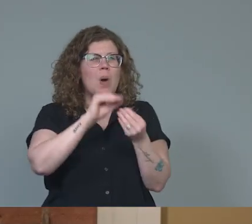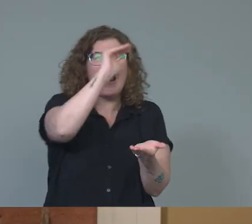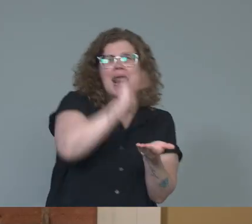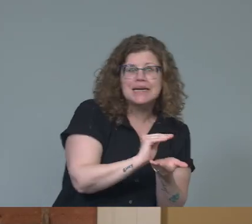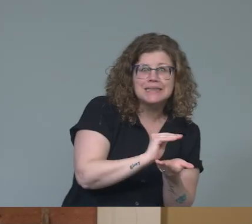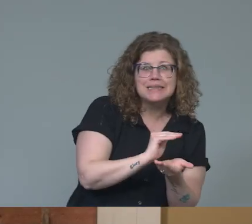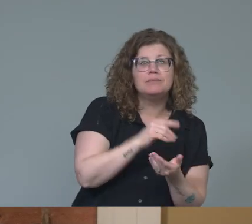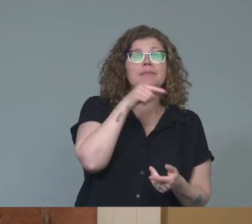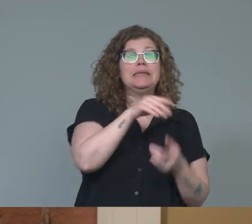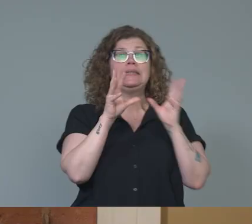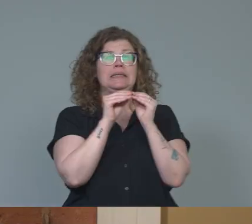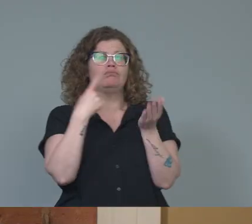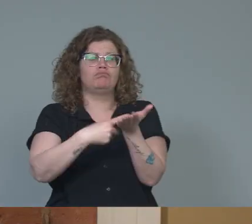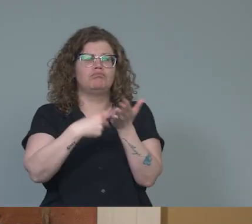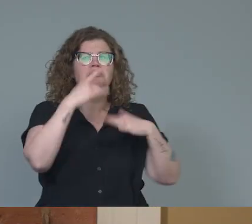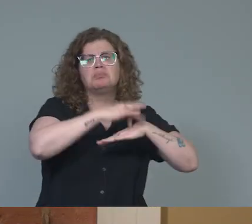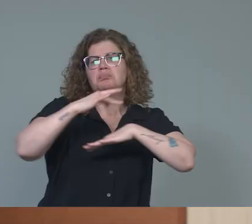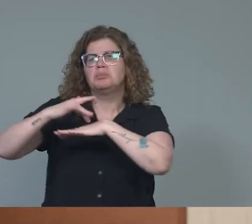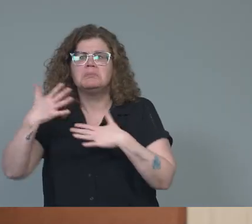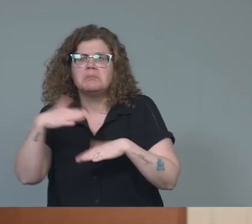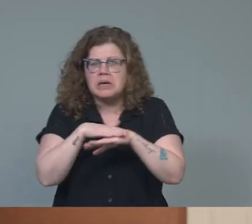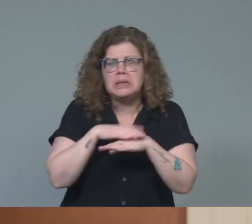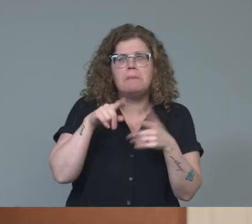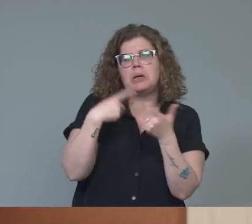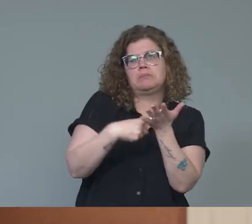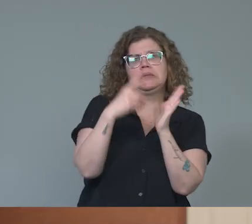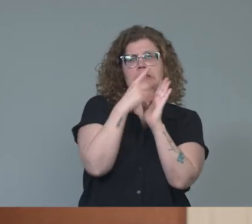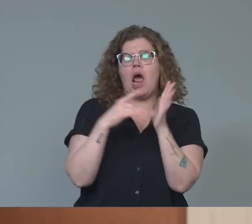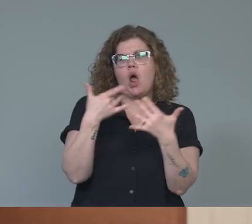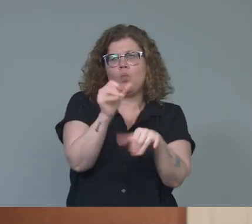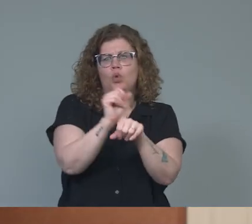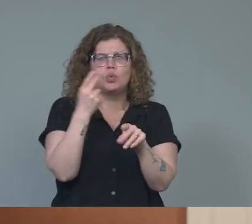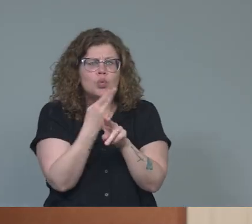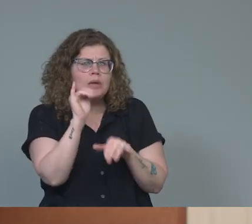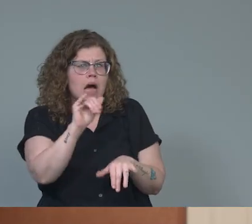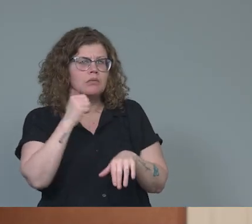process review leading up to the fabrication process. And I say touch on because it's an incredibly,